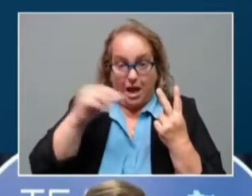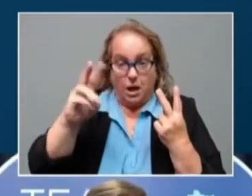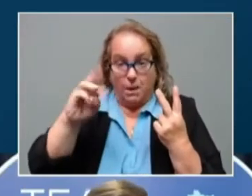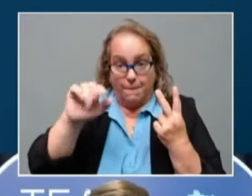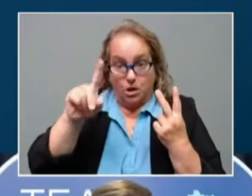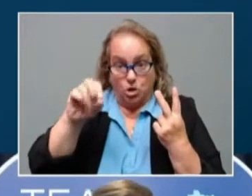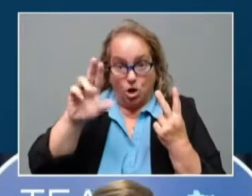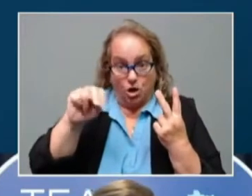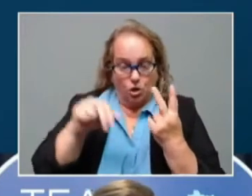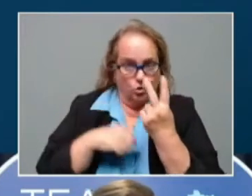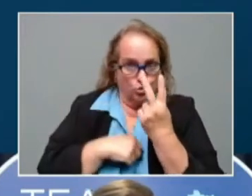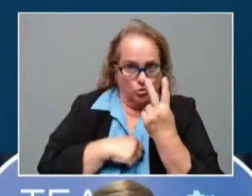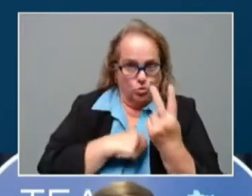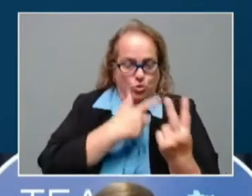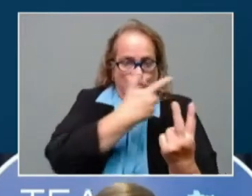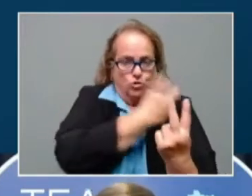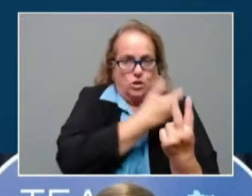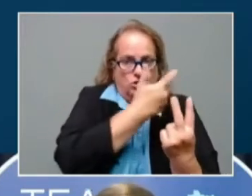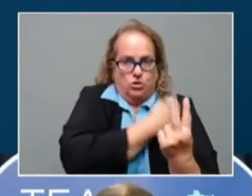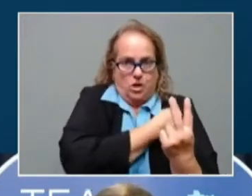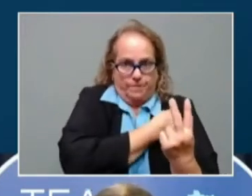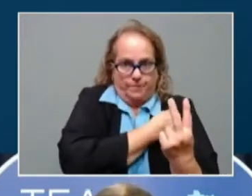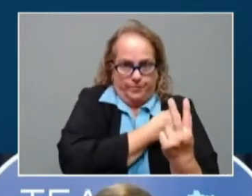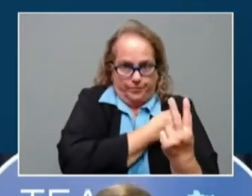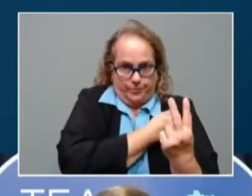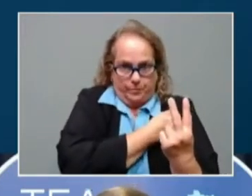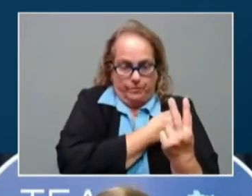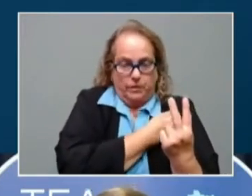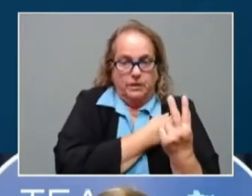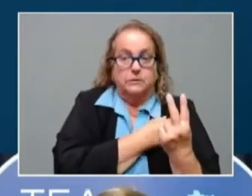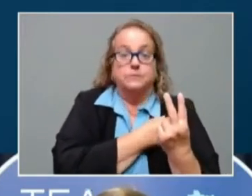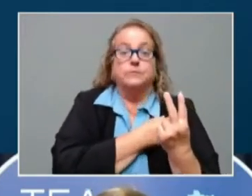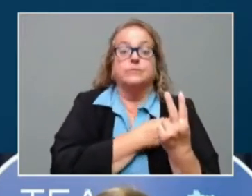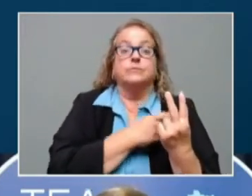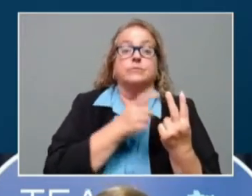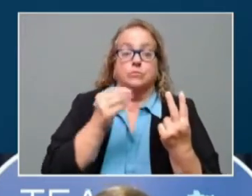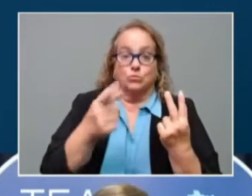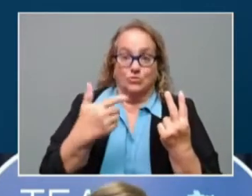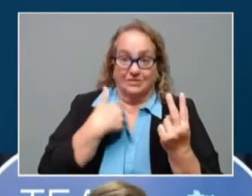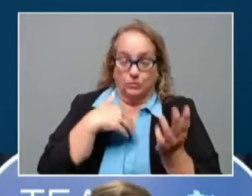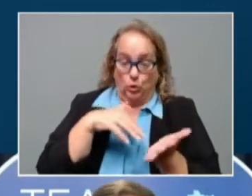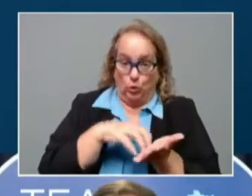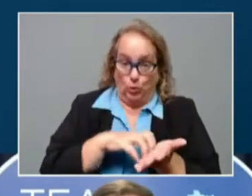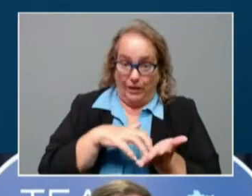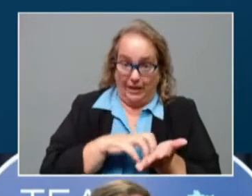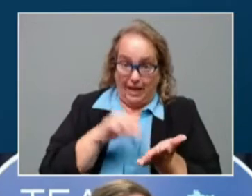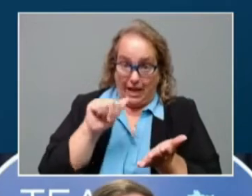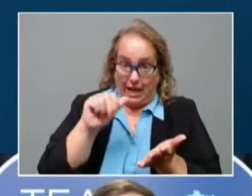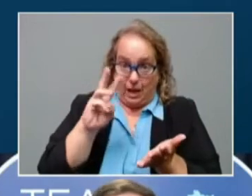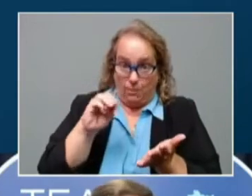shots of Pfizer or two shots of Moderna and you have a weekend immune system doesn't matter how old you are,